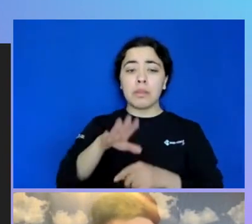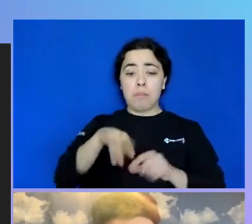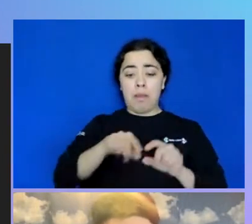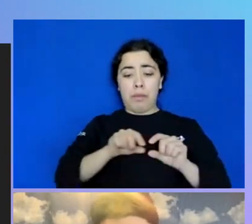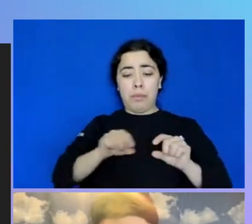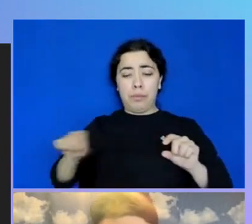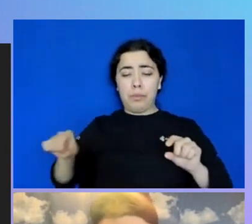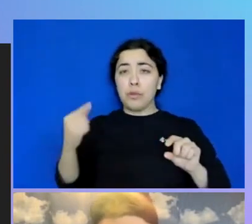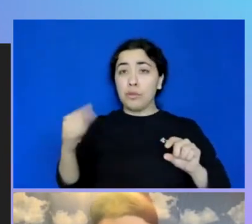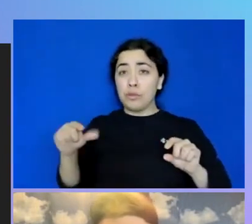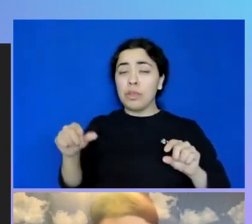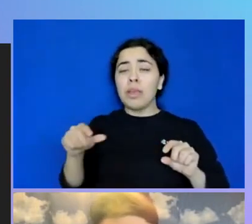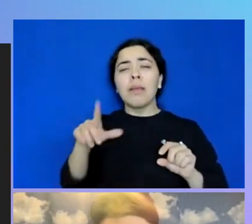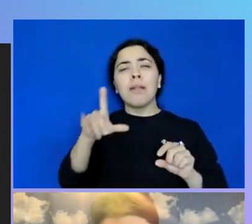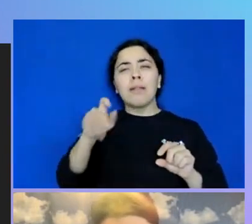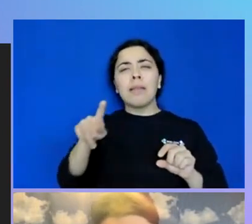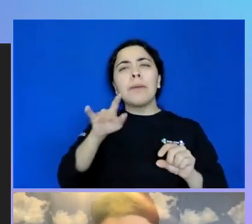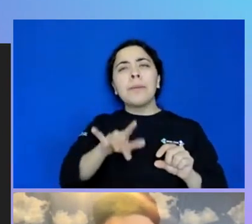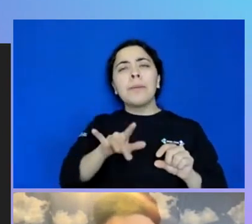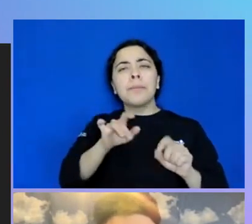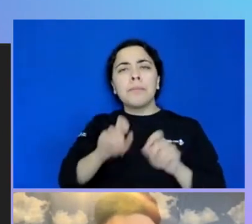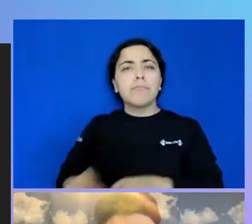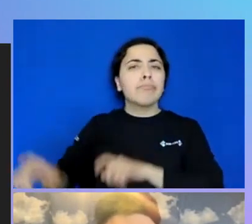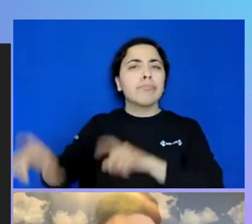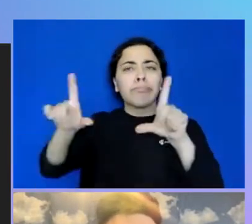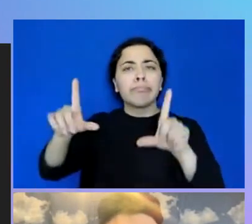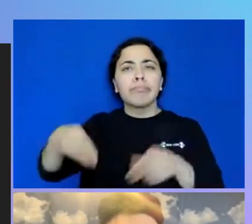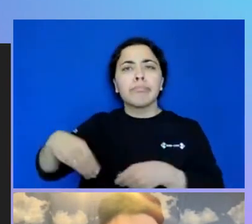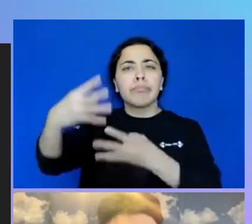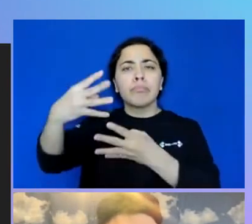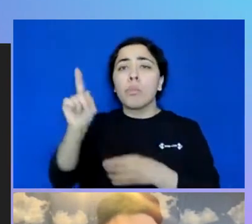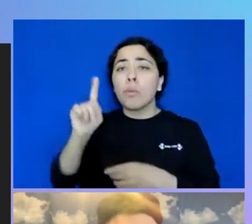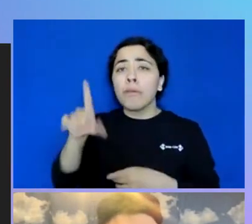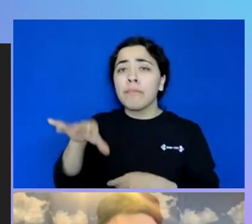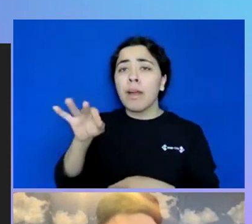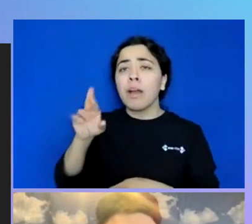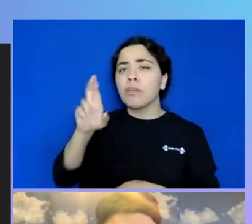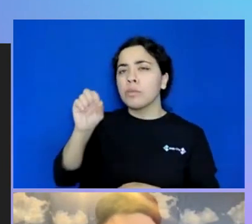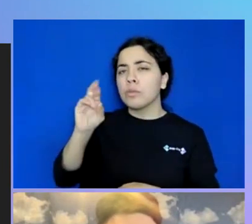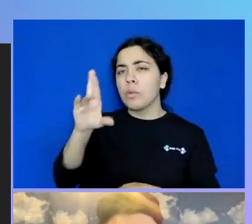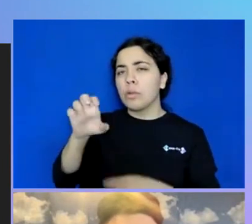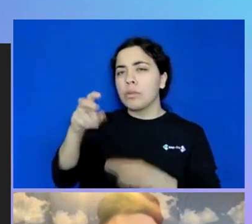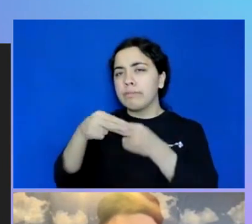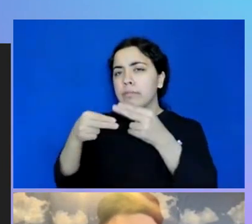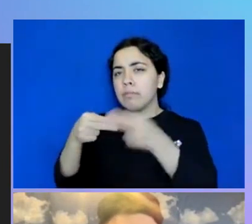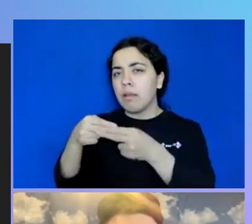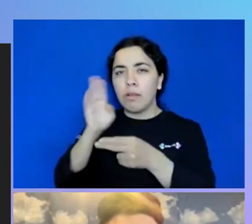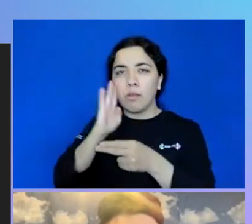resource page as well. One of